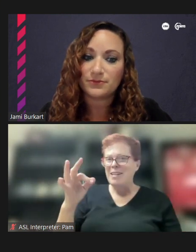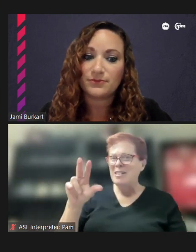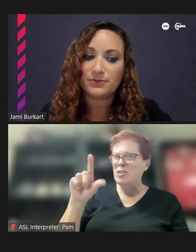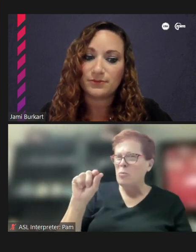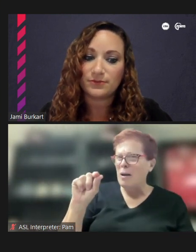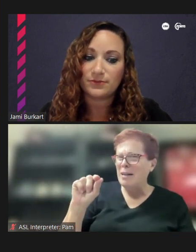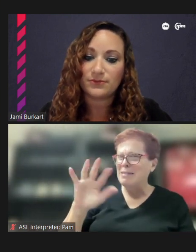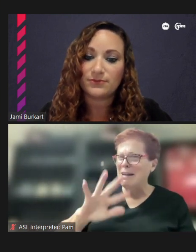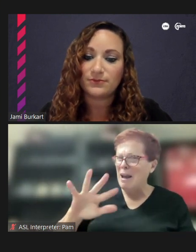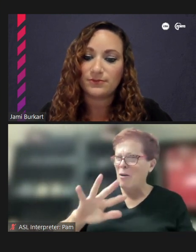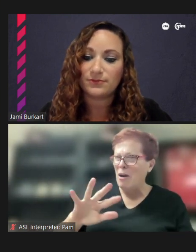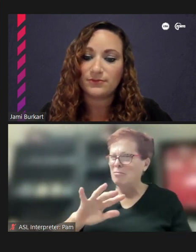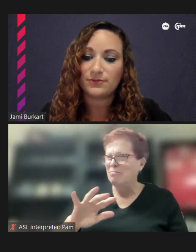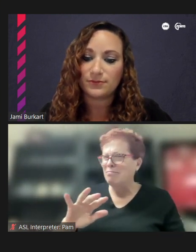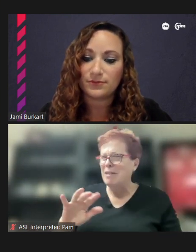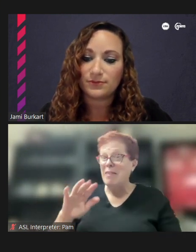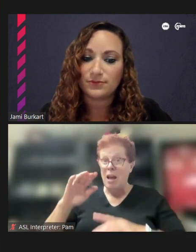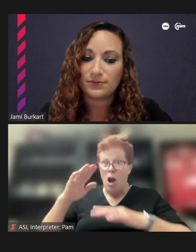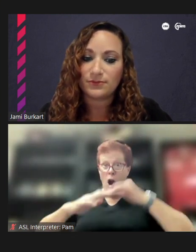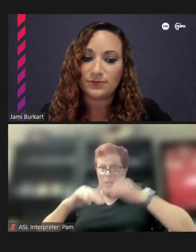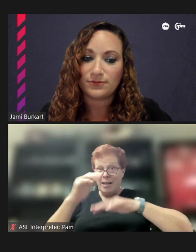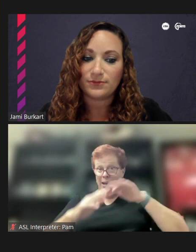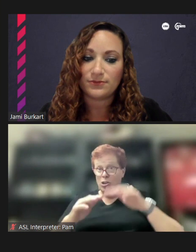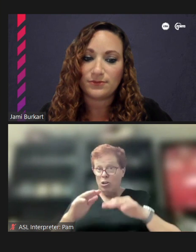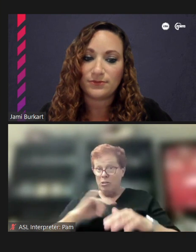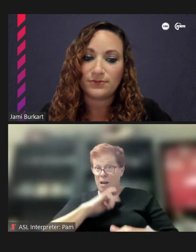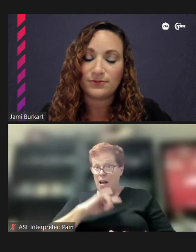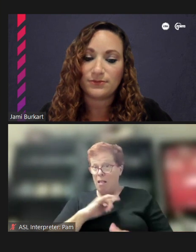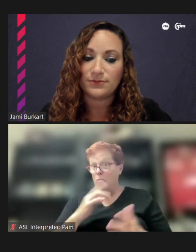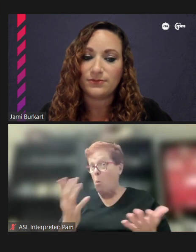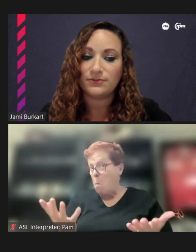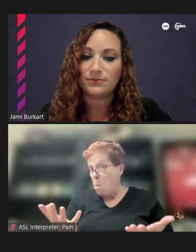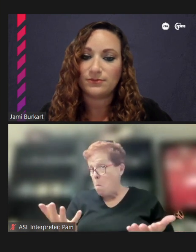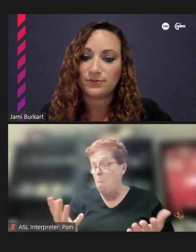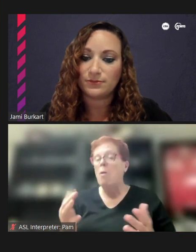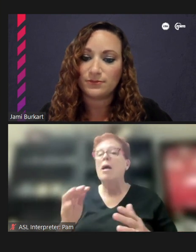the architecture seems like a really great thing. Including what was the Bridgeview Bank building